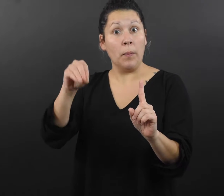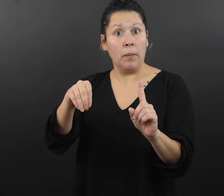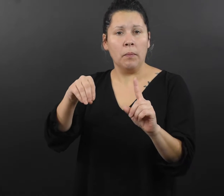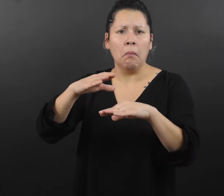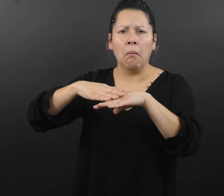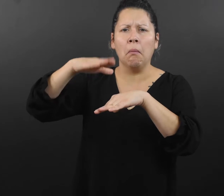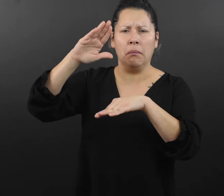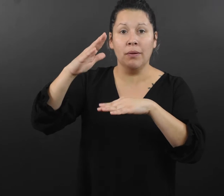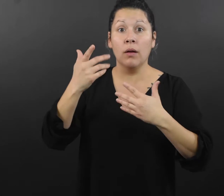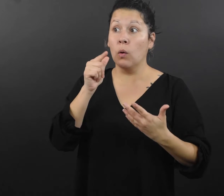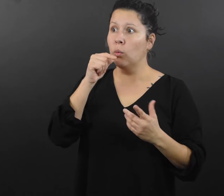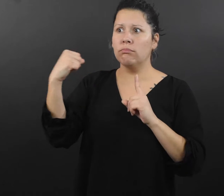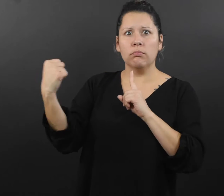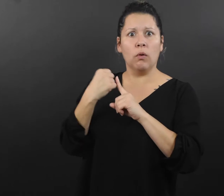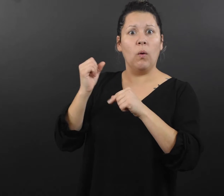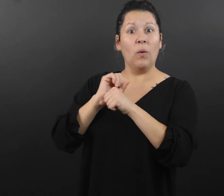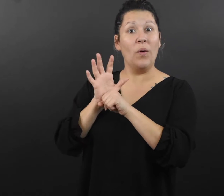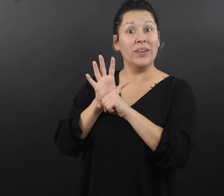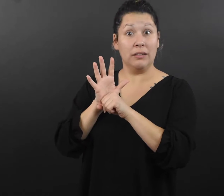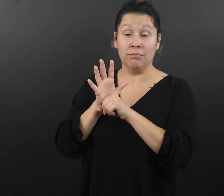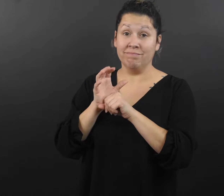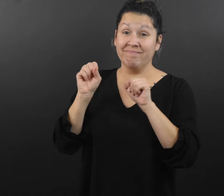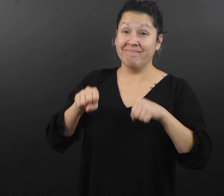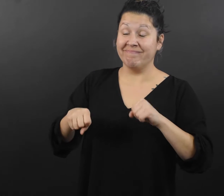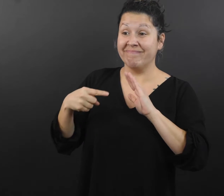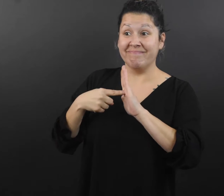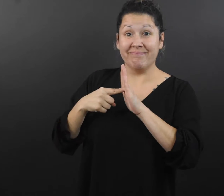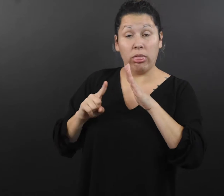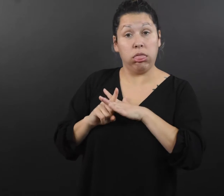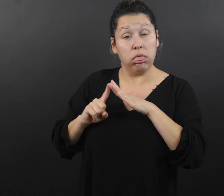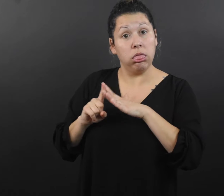symptoms for months or longer after their initial infection.